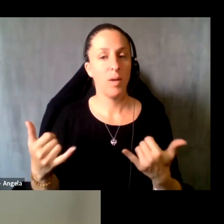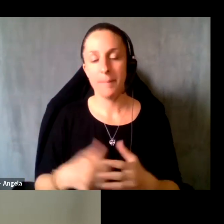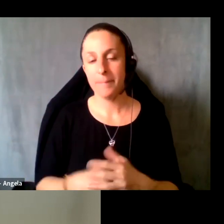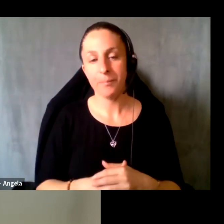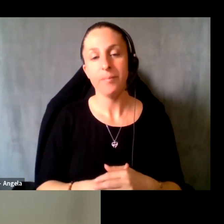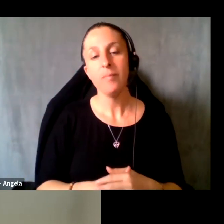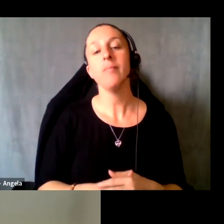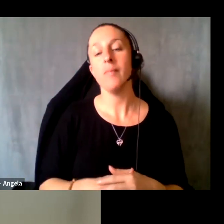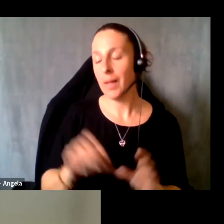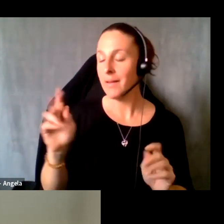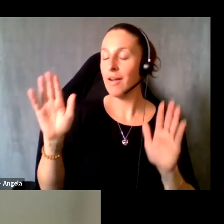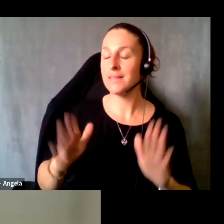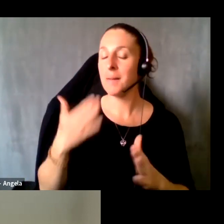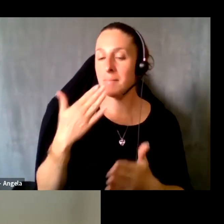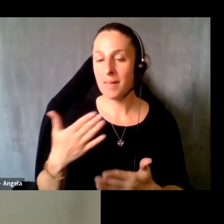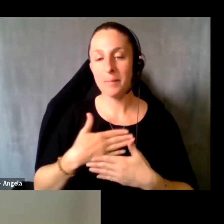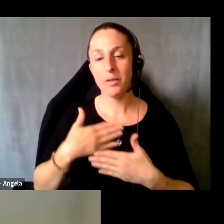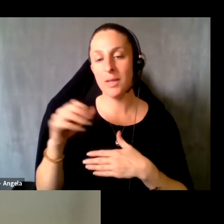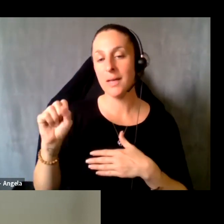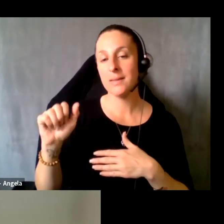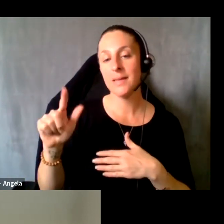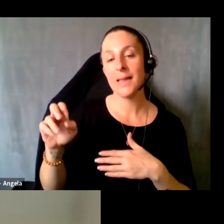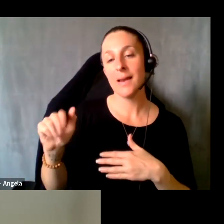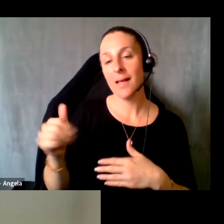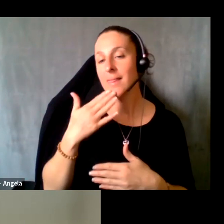Awesome. Well, appreciate it, Salena, and thank you so much for coming and joining and